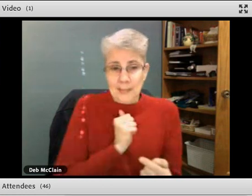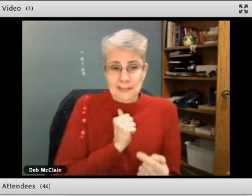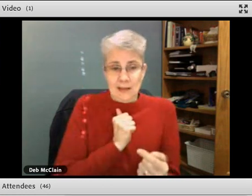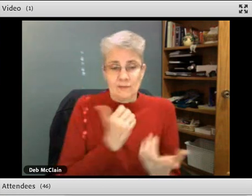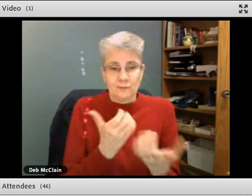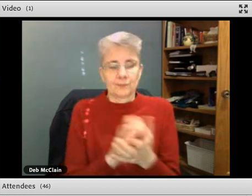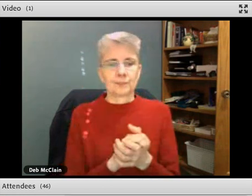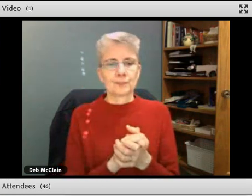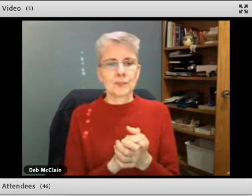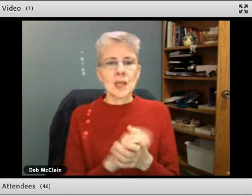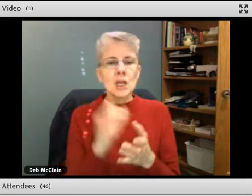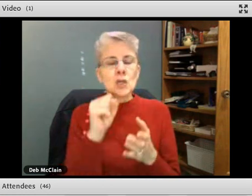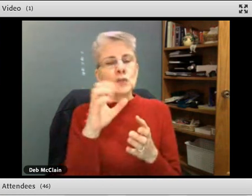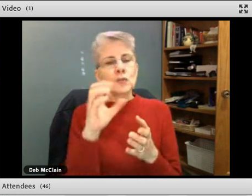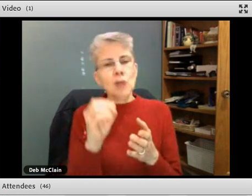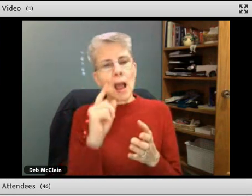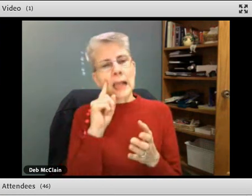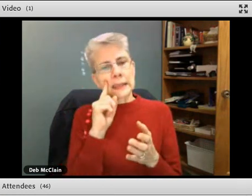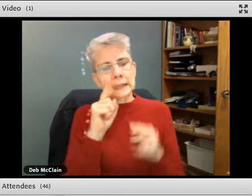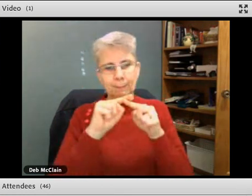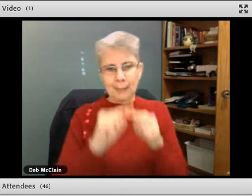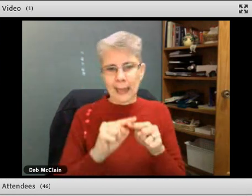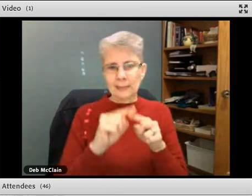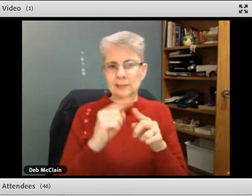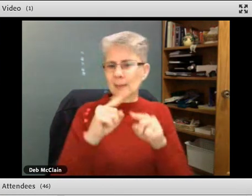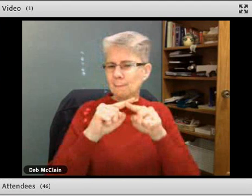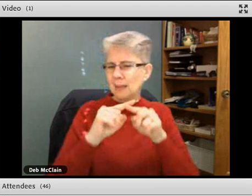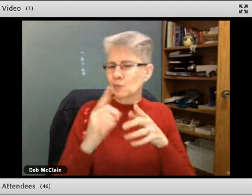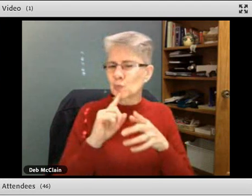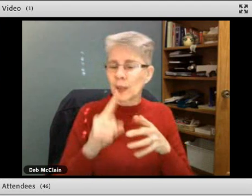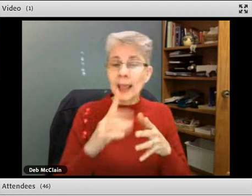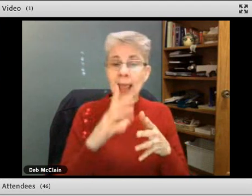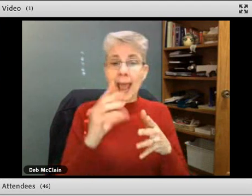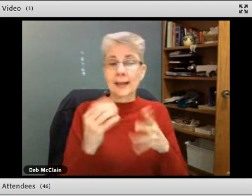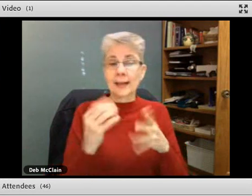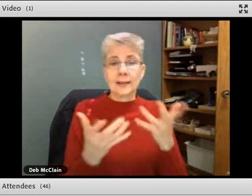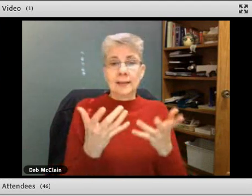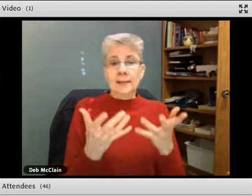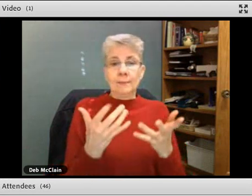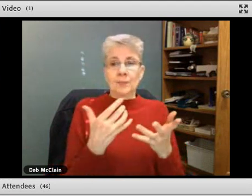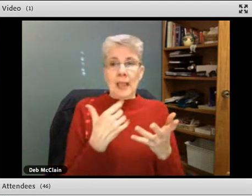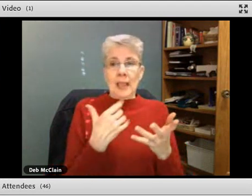And the Innovative ILS -- there's a lot of customization possible.